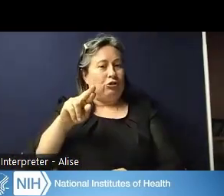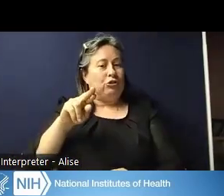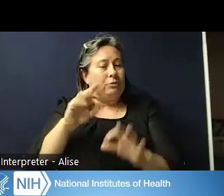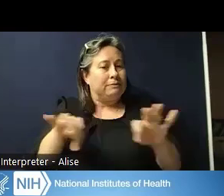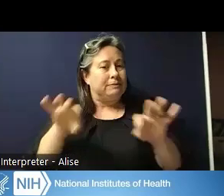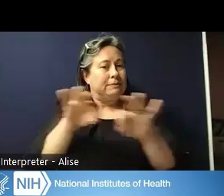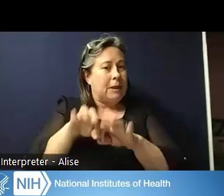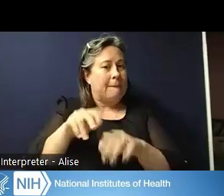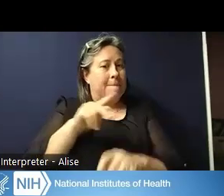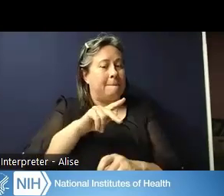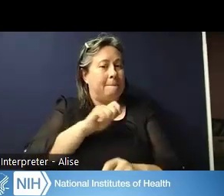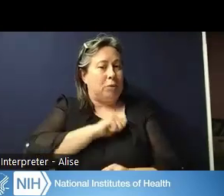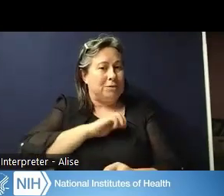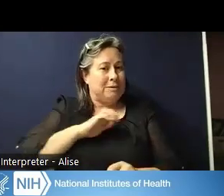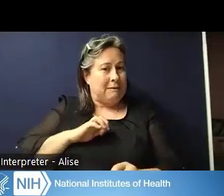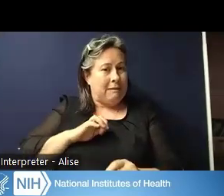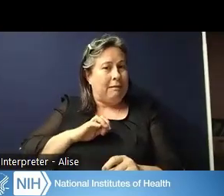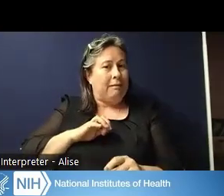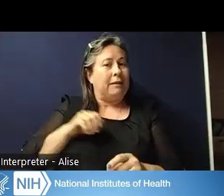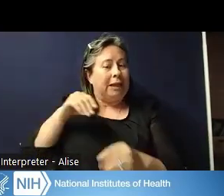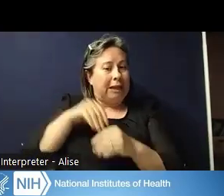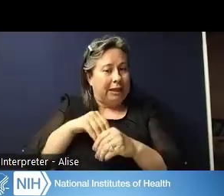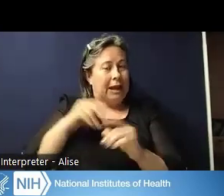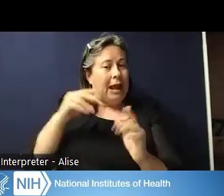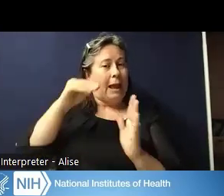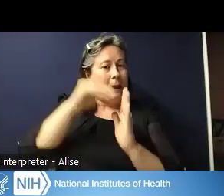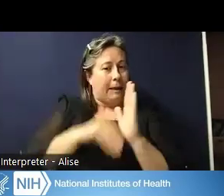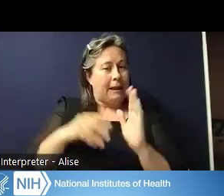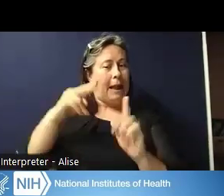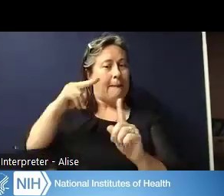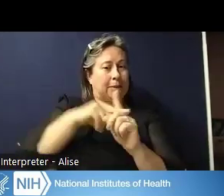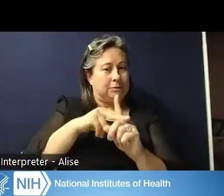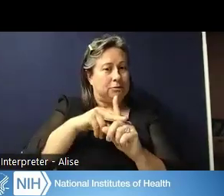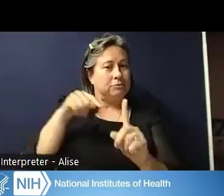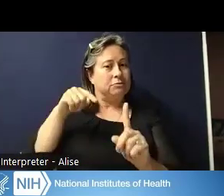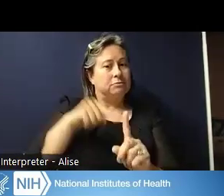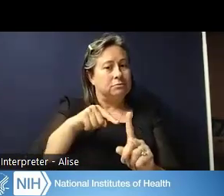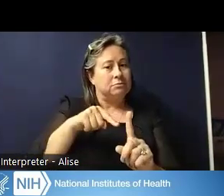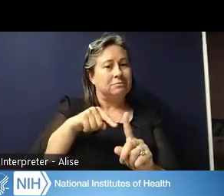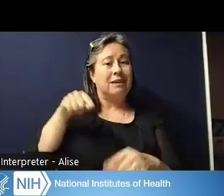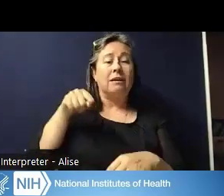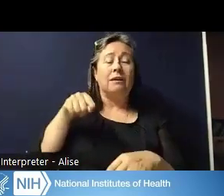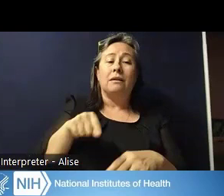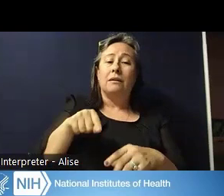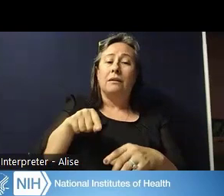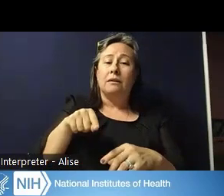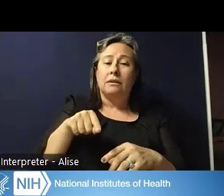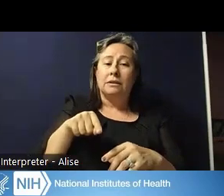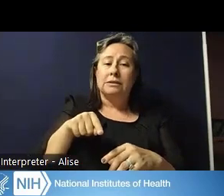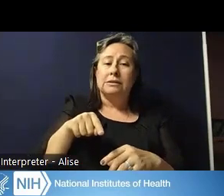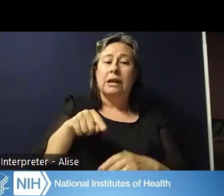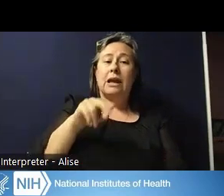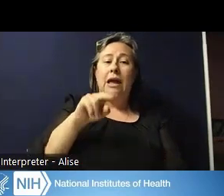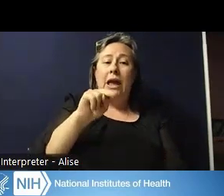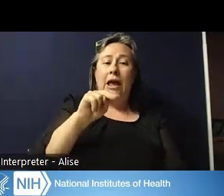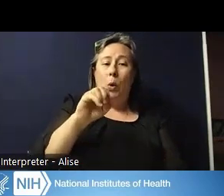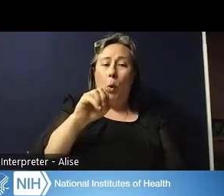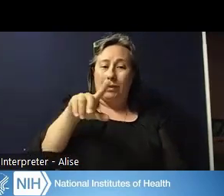or progress report. This notice, Notice NOT-OD-21-073,